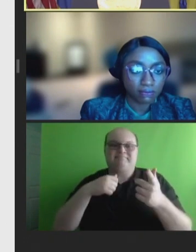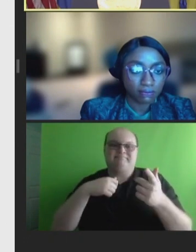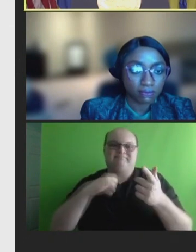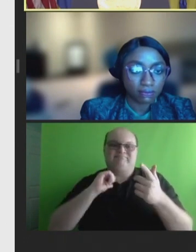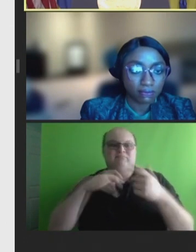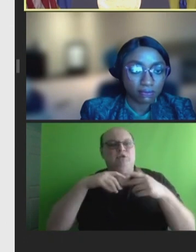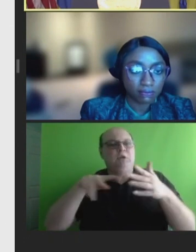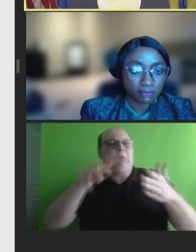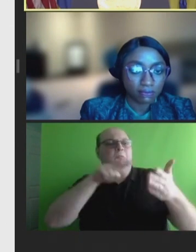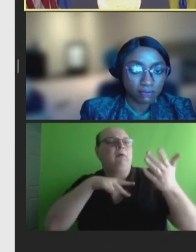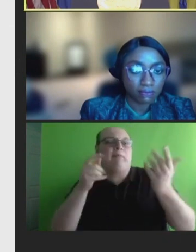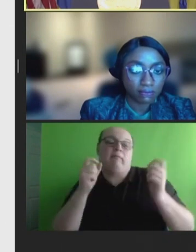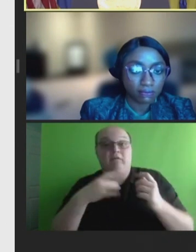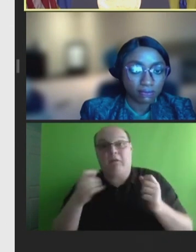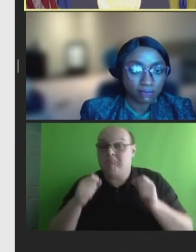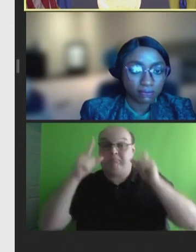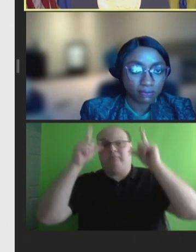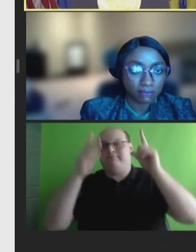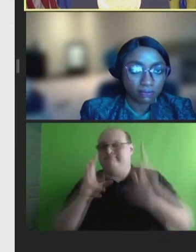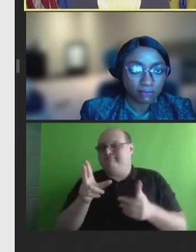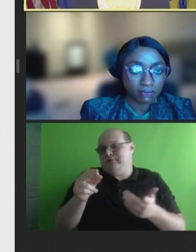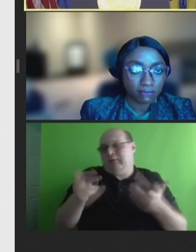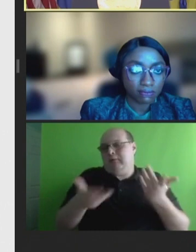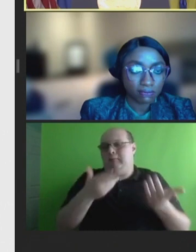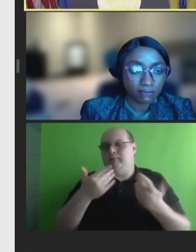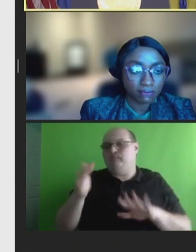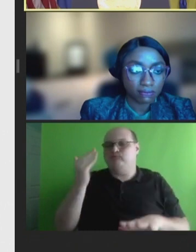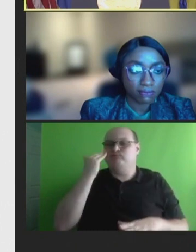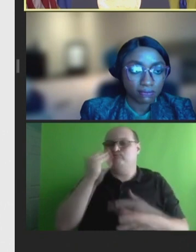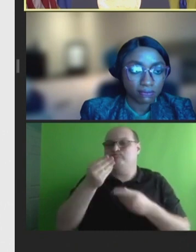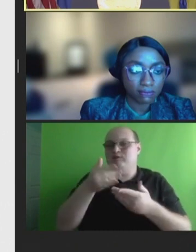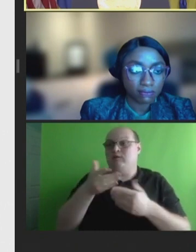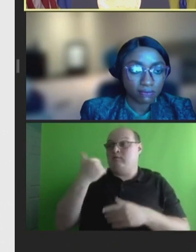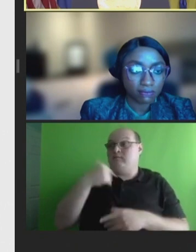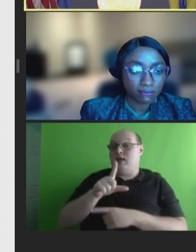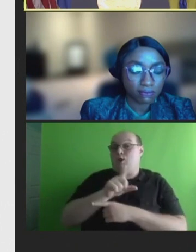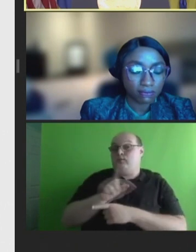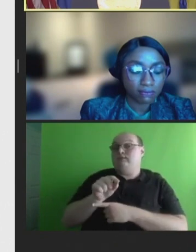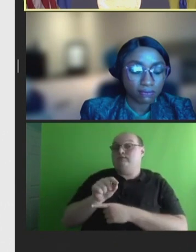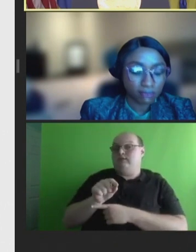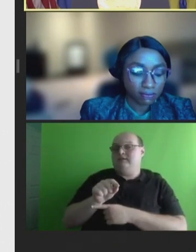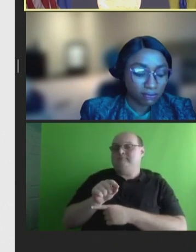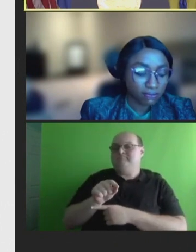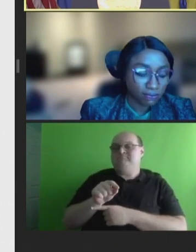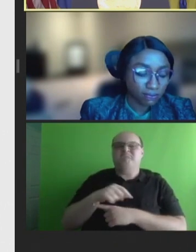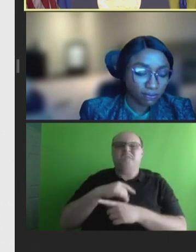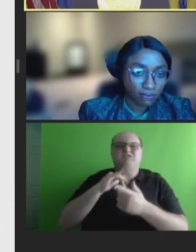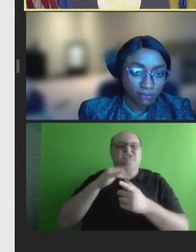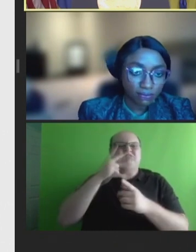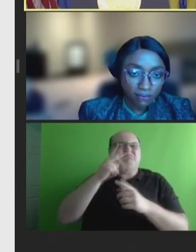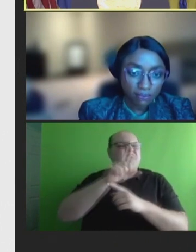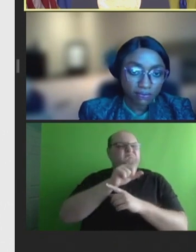new slide to you all. But I wanted to take you back to 2020 and just remind us of, you know,